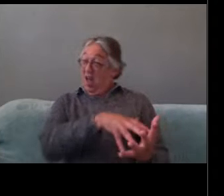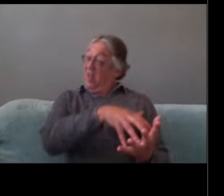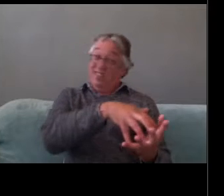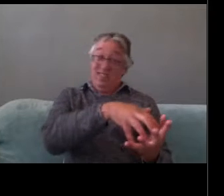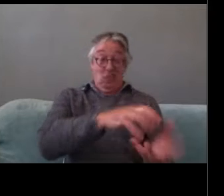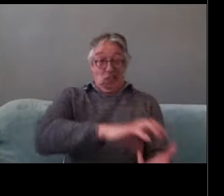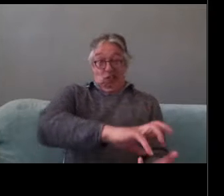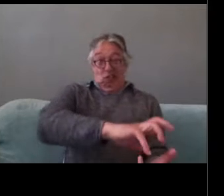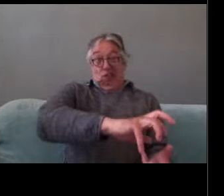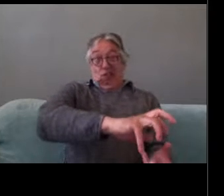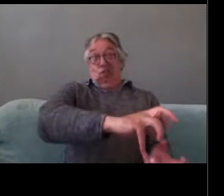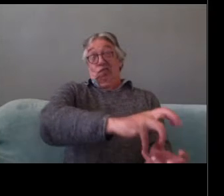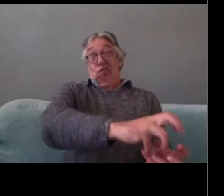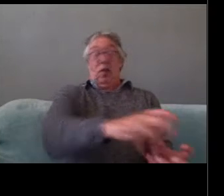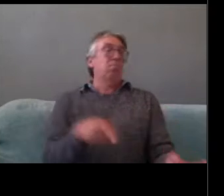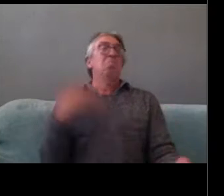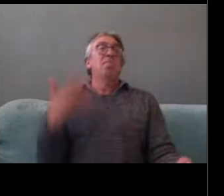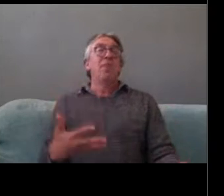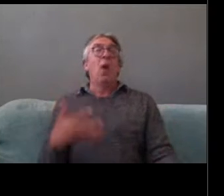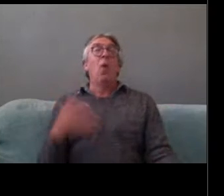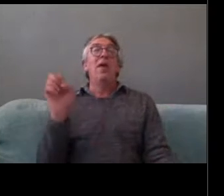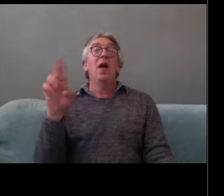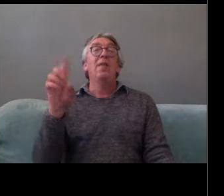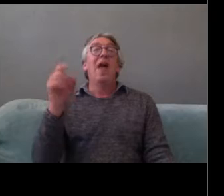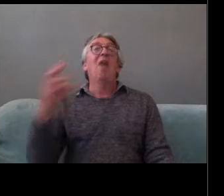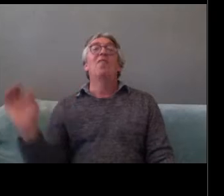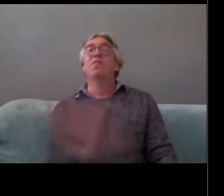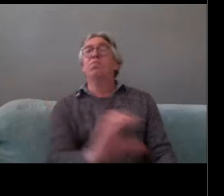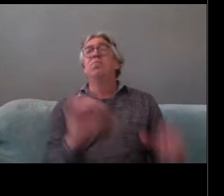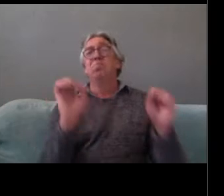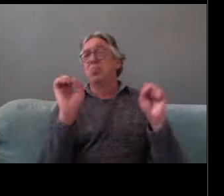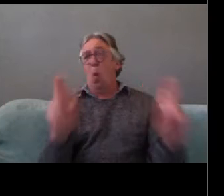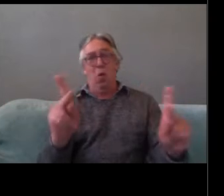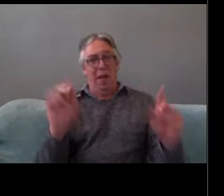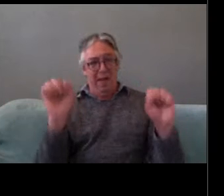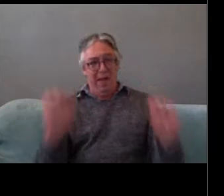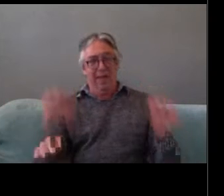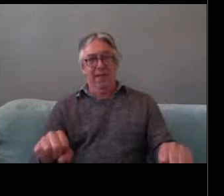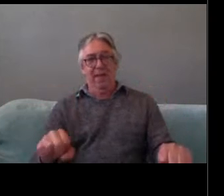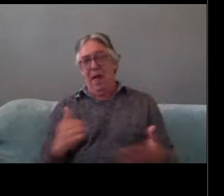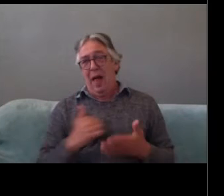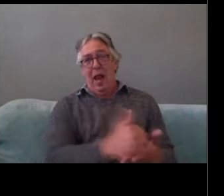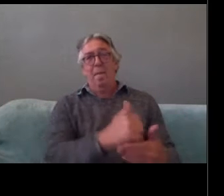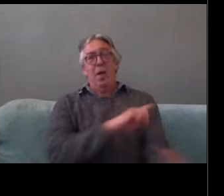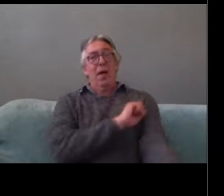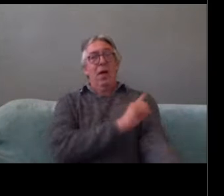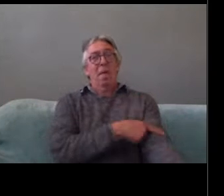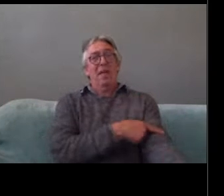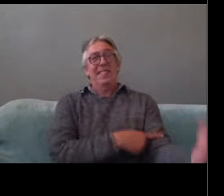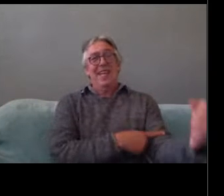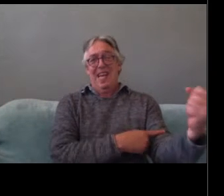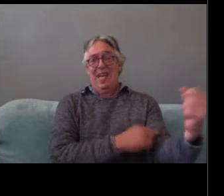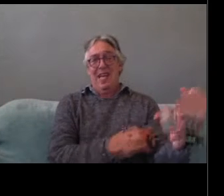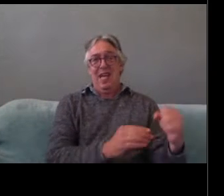basically you can respond to the health crisis. Another important question raised by Member States